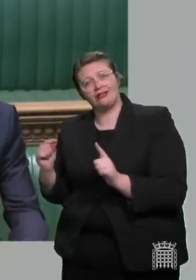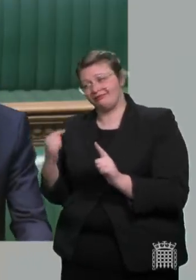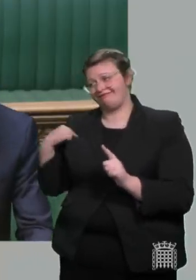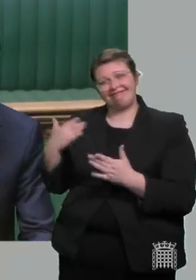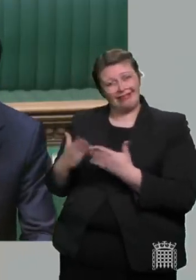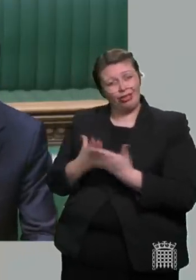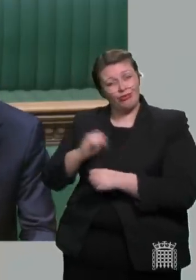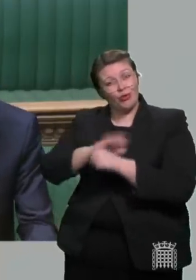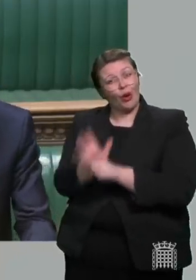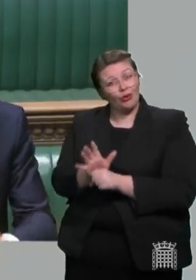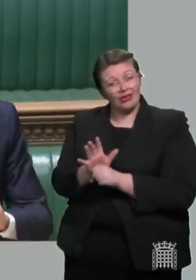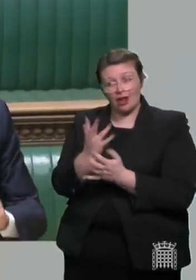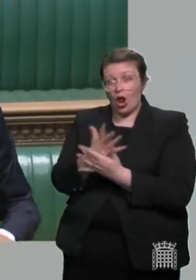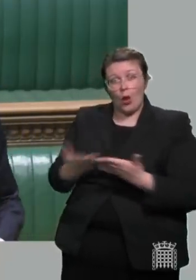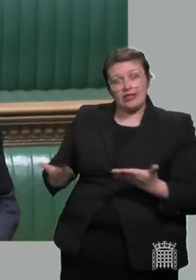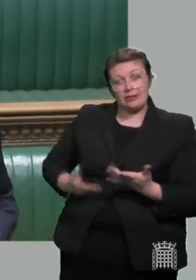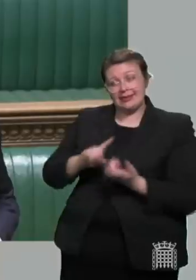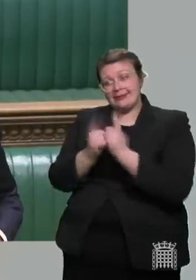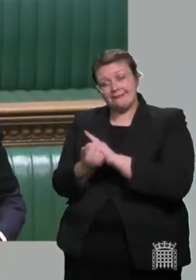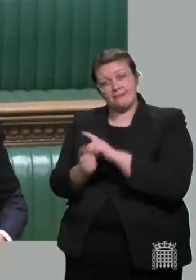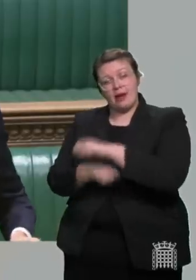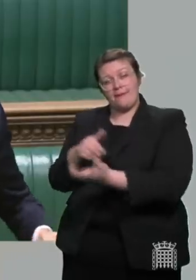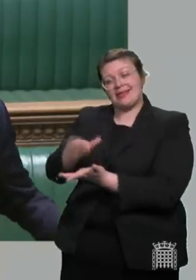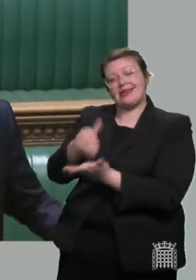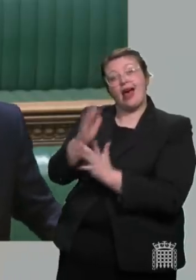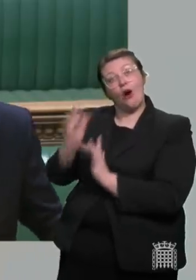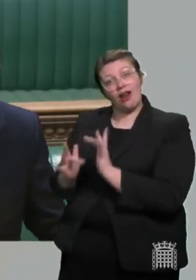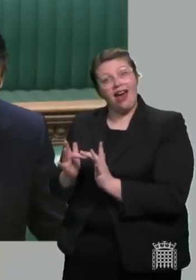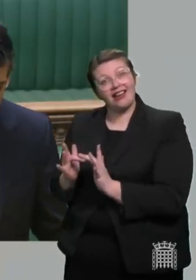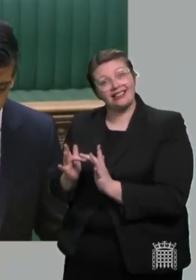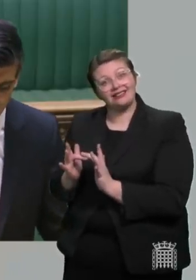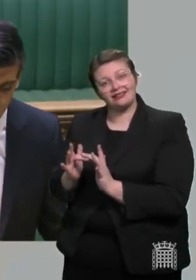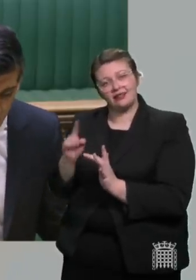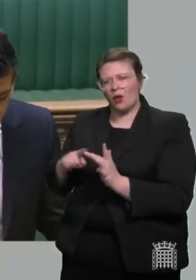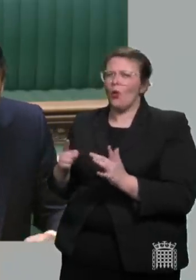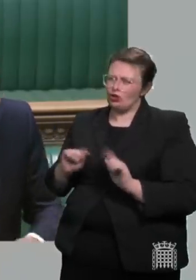has been a challenge, but we want to turn it into an opportunity. We are going to help